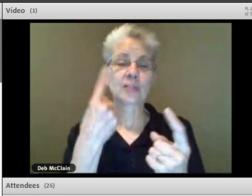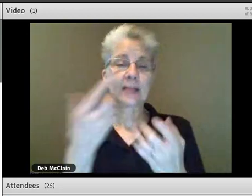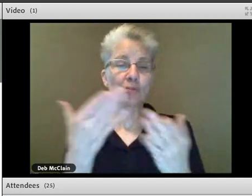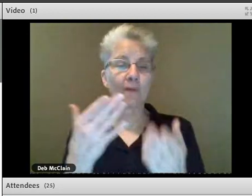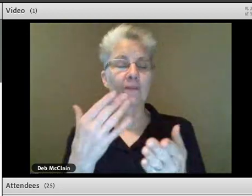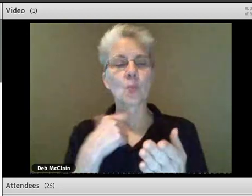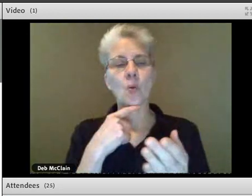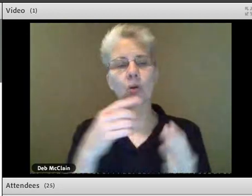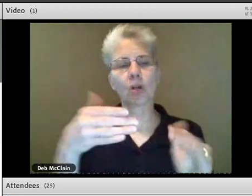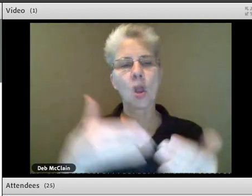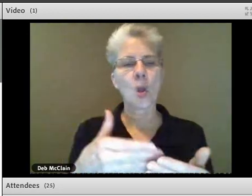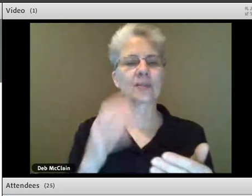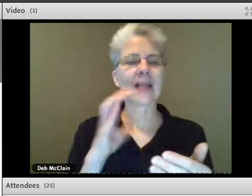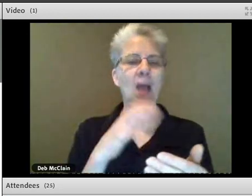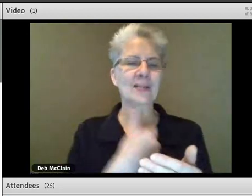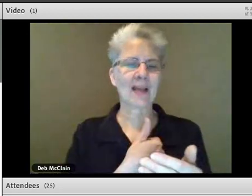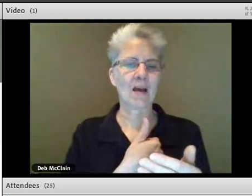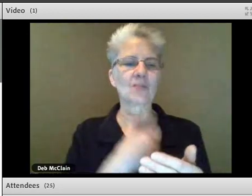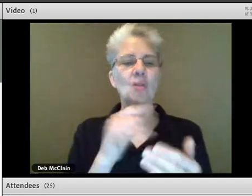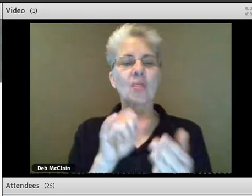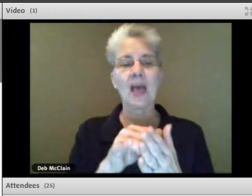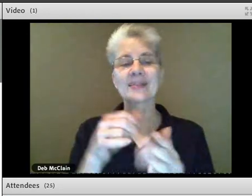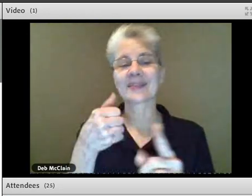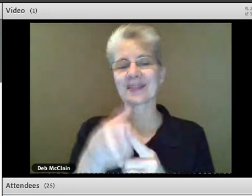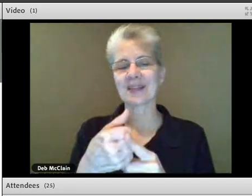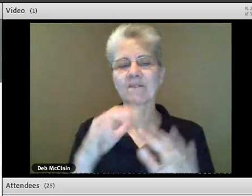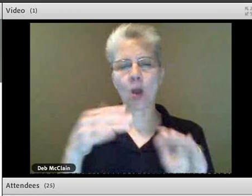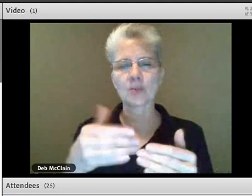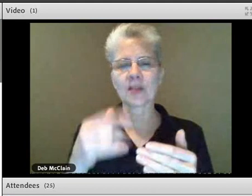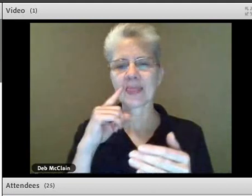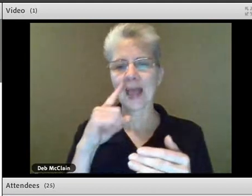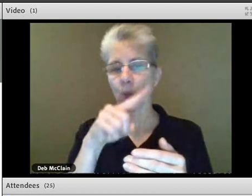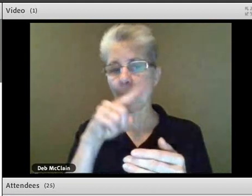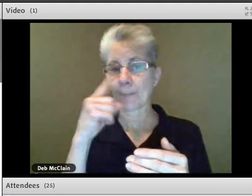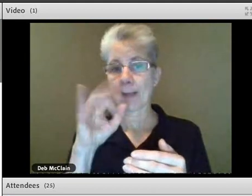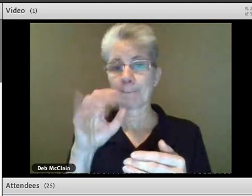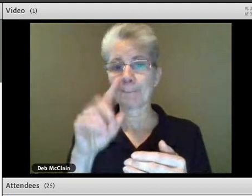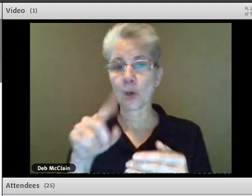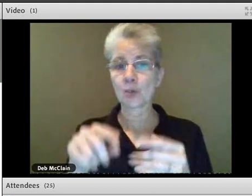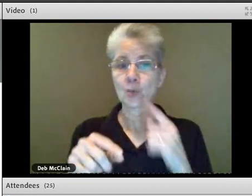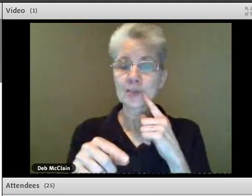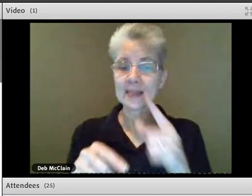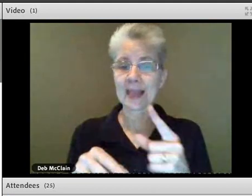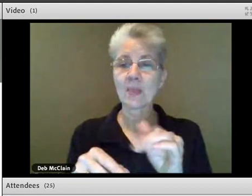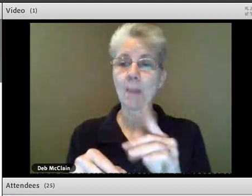We're going to host it ourselves," so that's self-host, and that's what Blackboard looks like. You see the modules on the left.